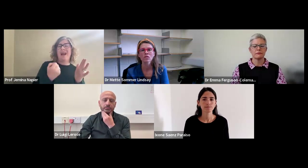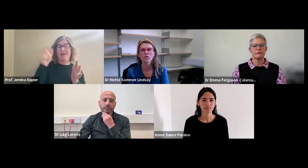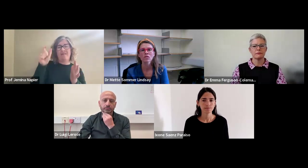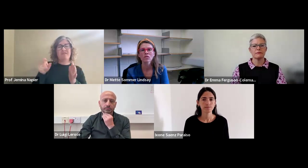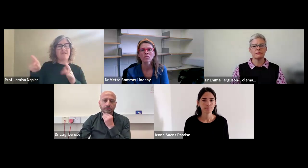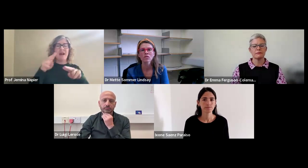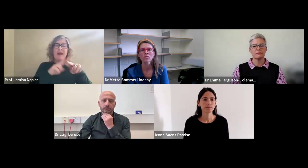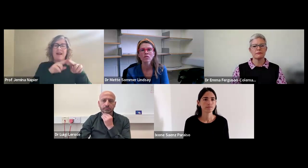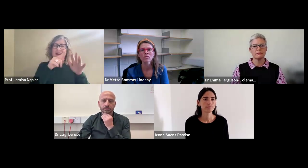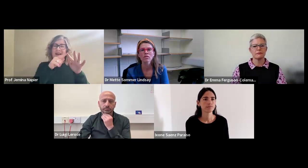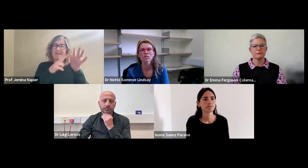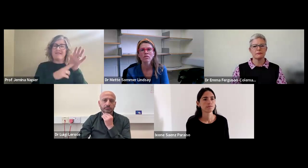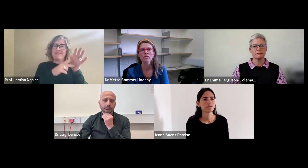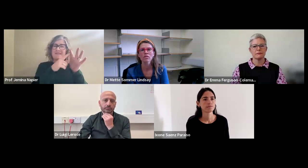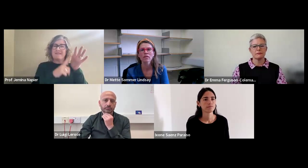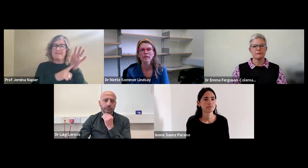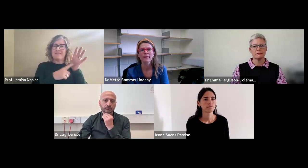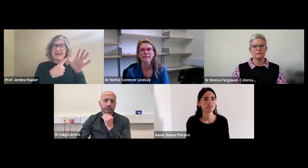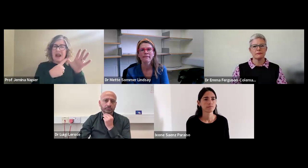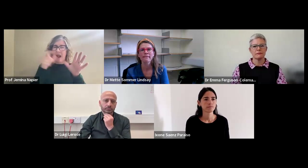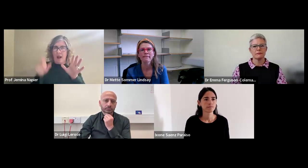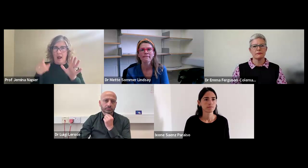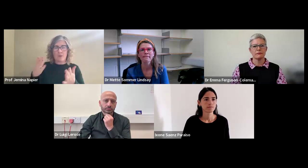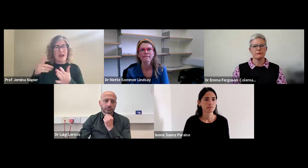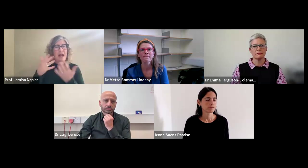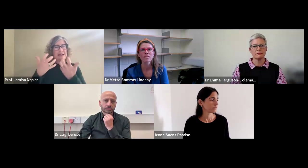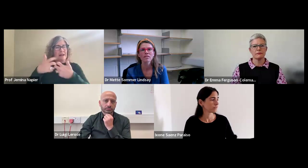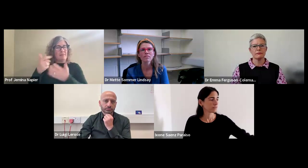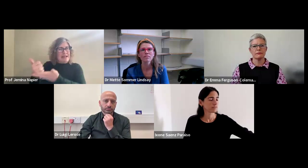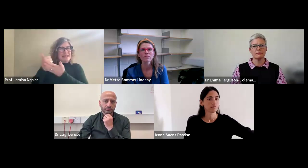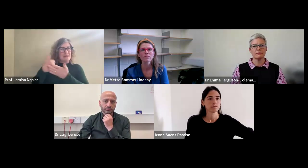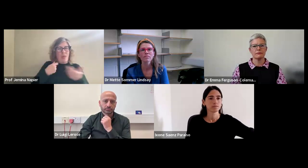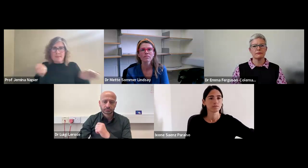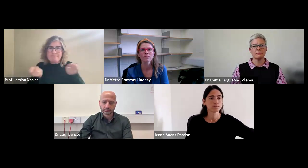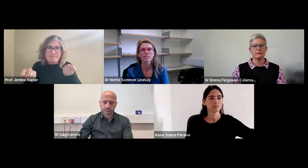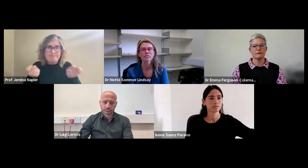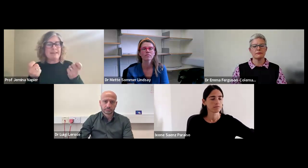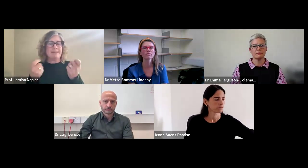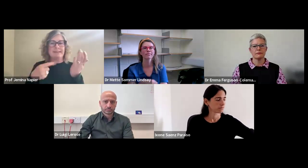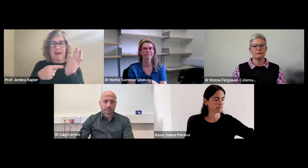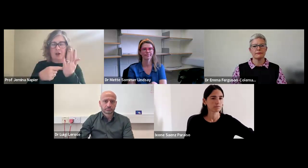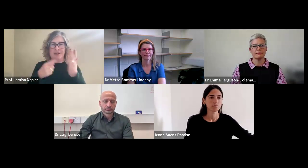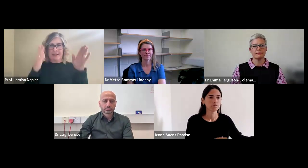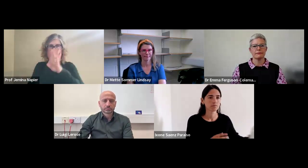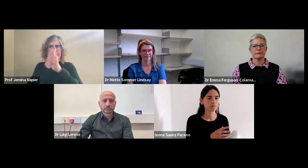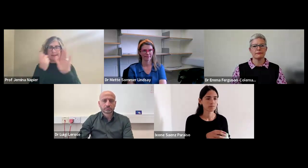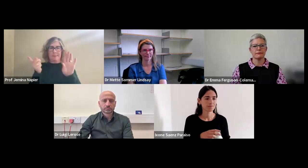the chat function to let us know. We have Fenella here this afternoon she's helping us with all the